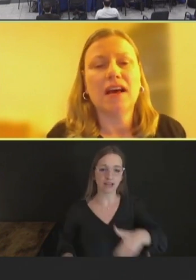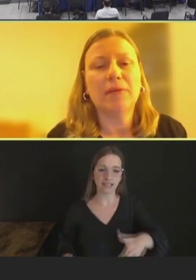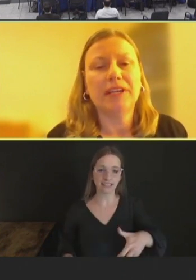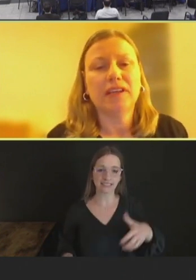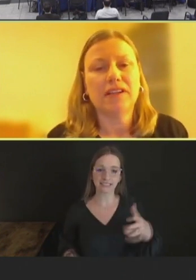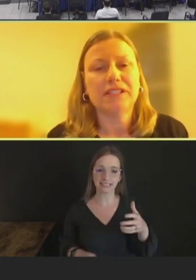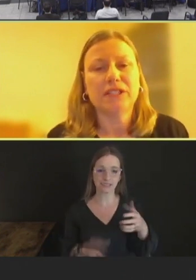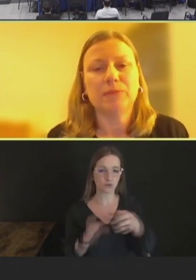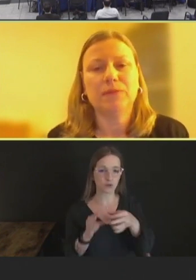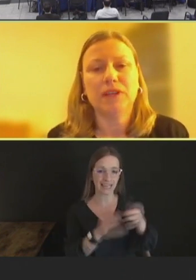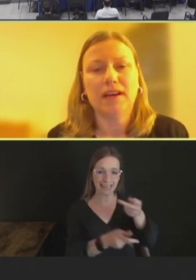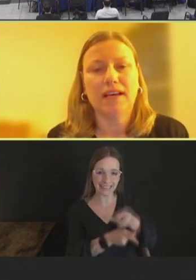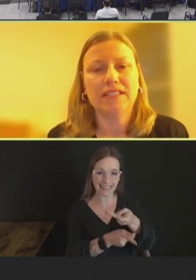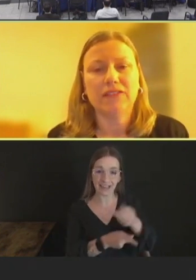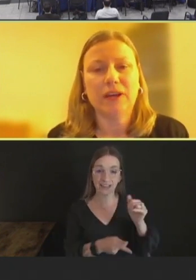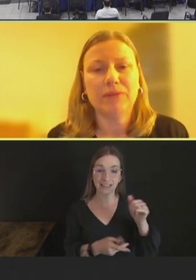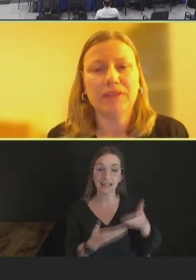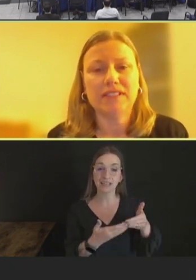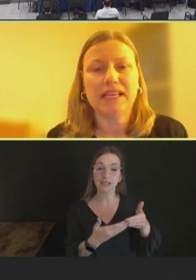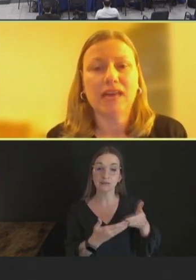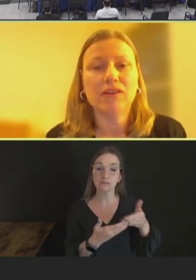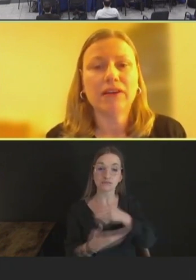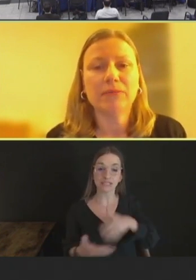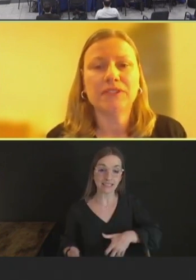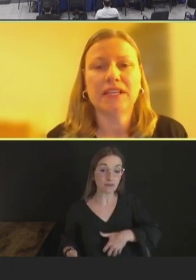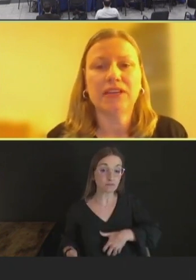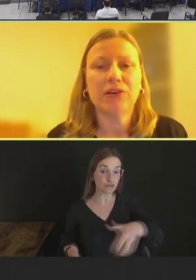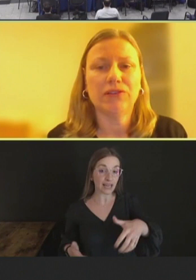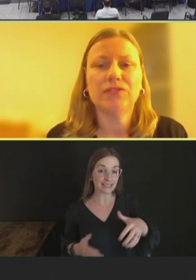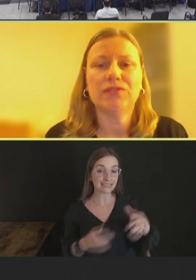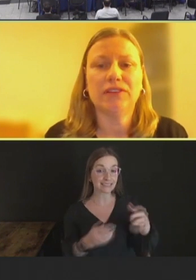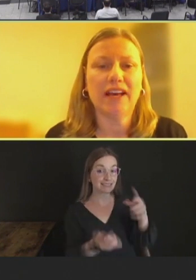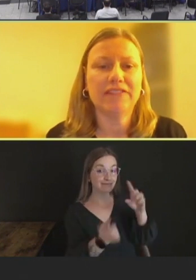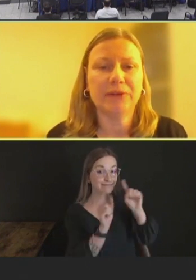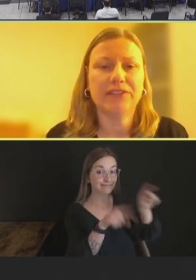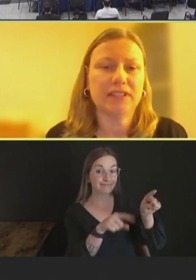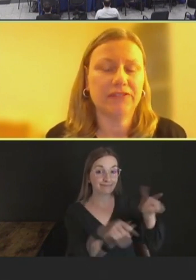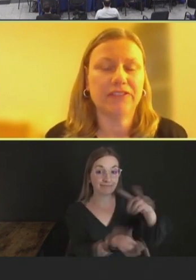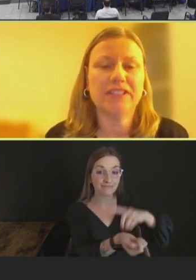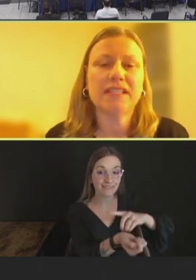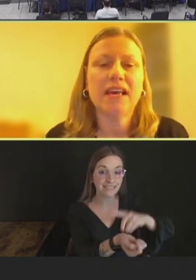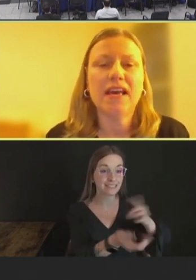It can also identify pregnancy outcomes like codes for live birth deliveries.